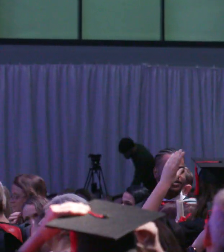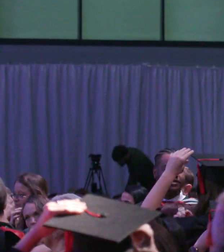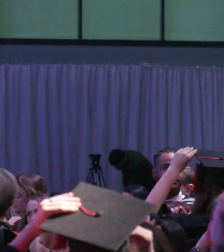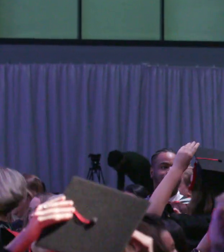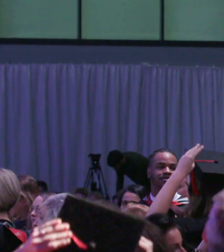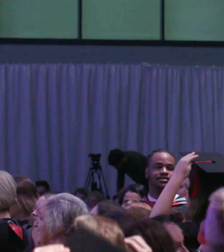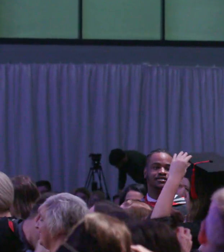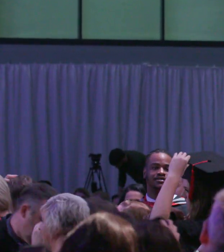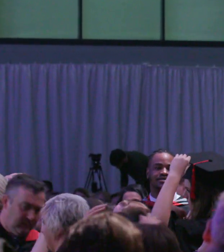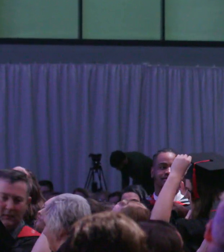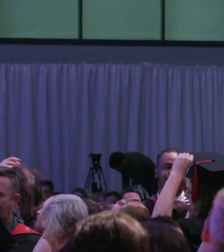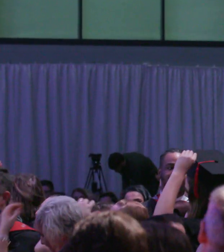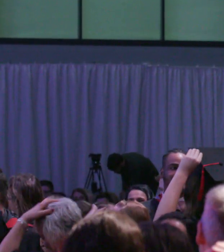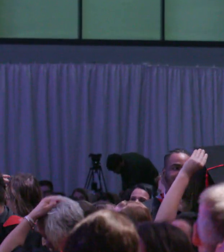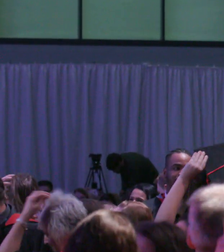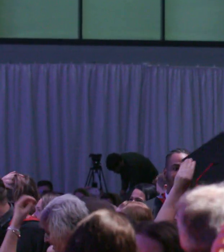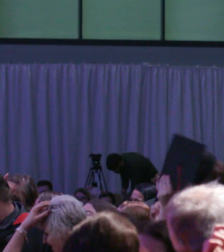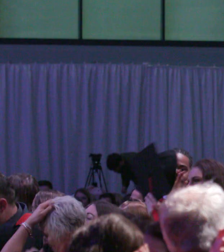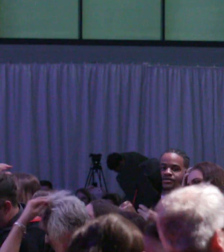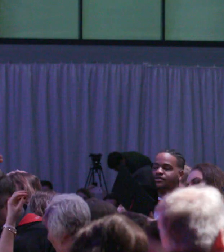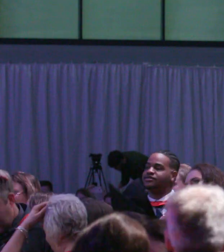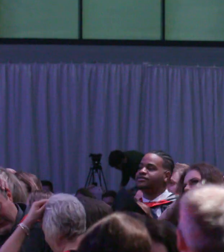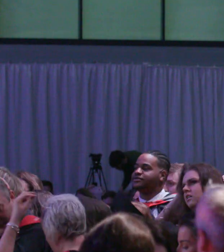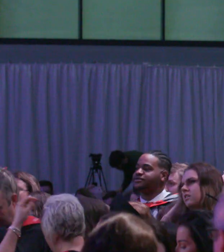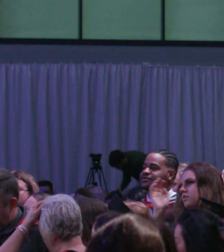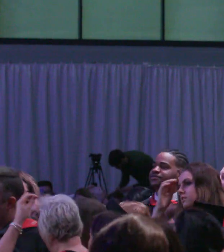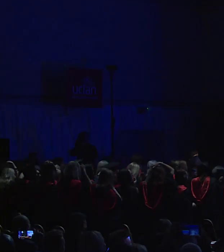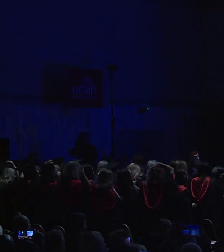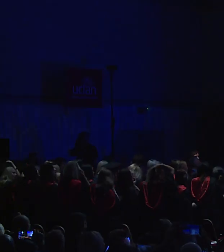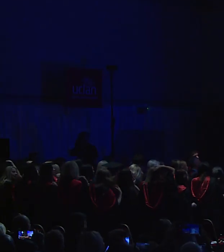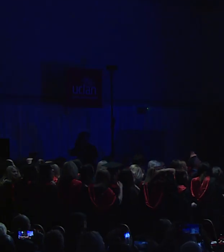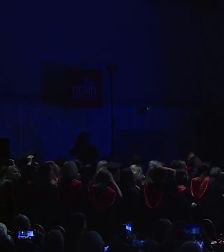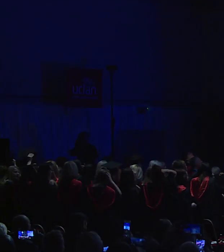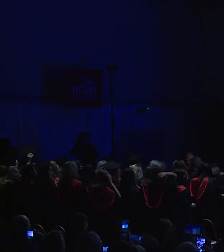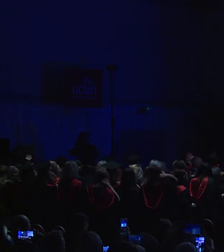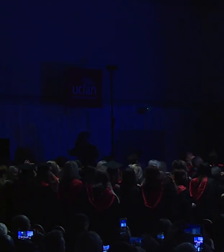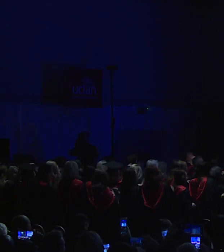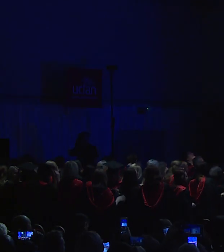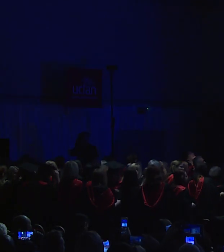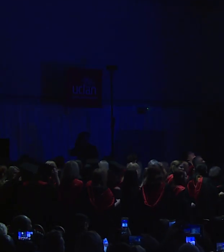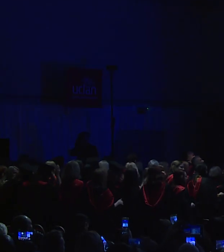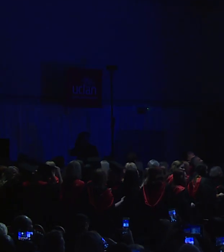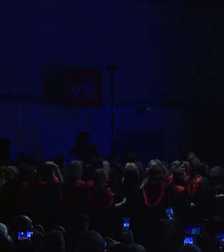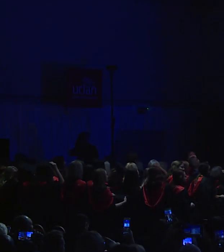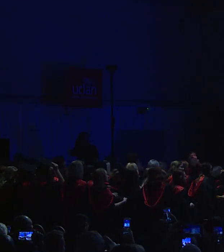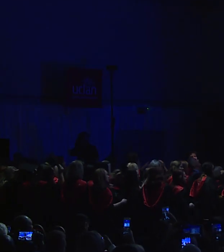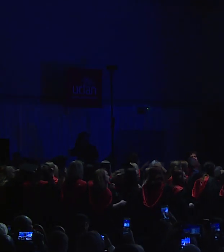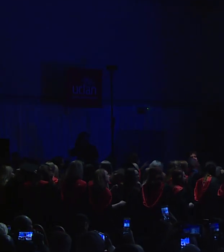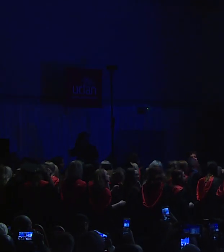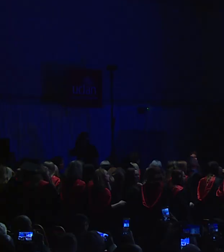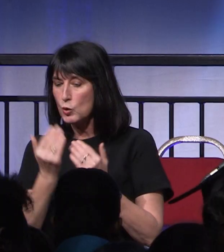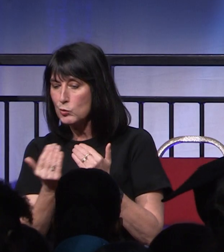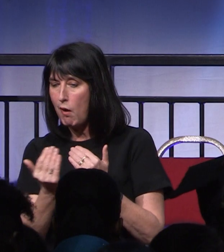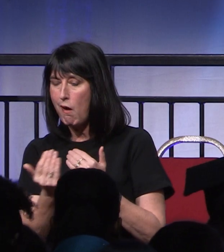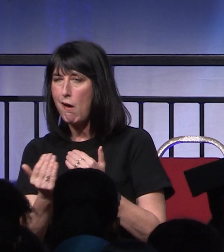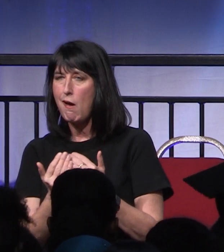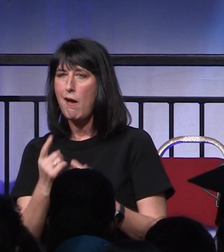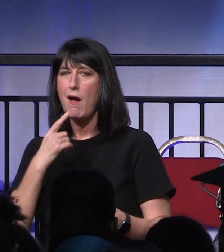balancing on your heads so in a moment I'm going to ask you to throw your